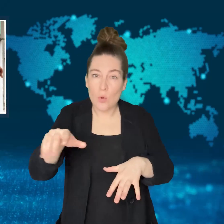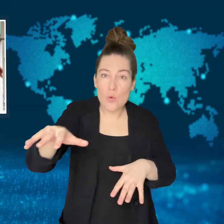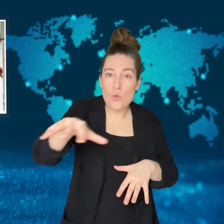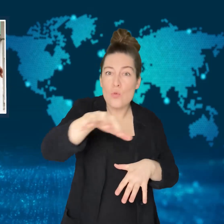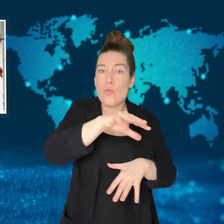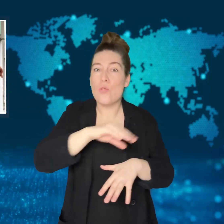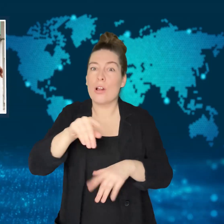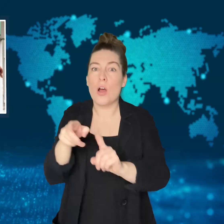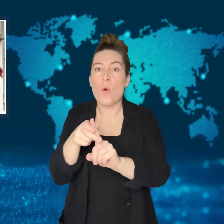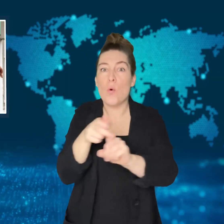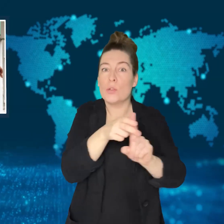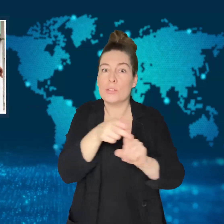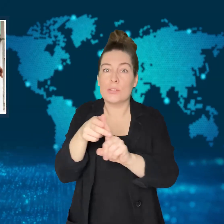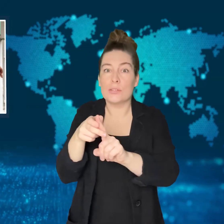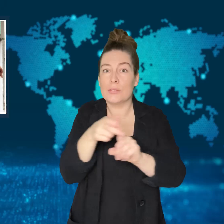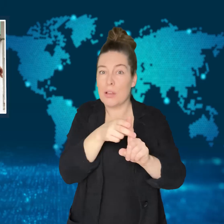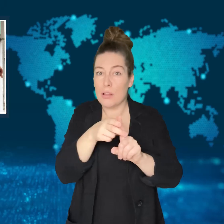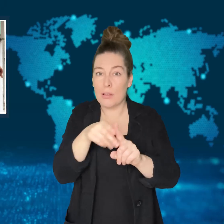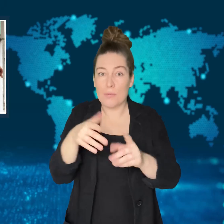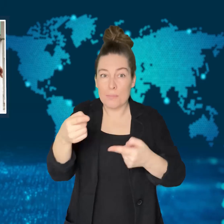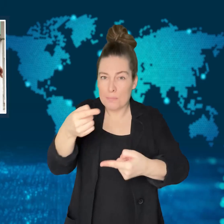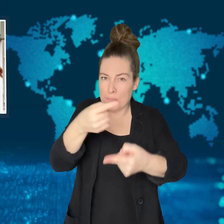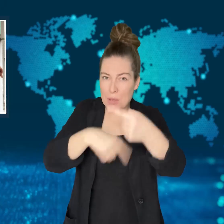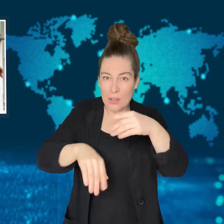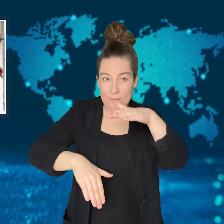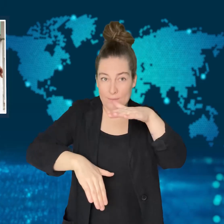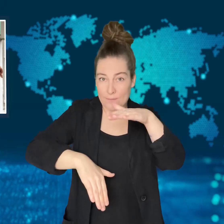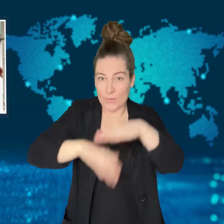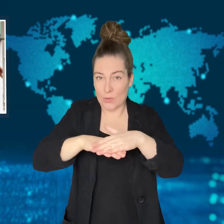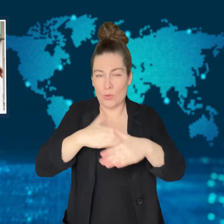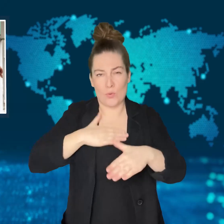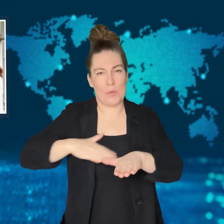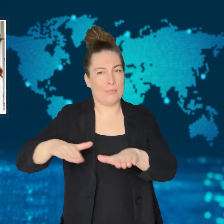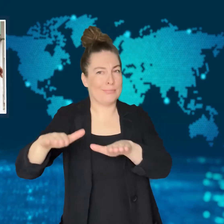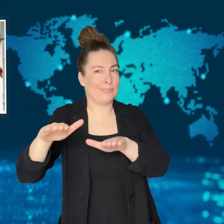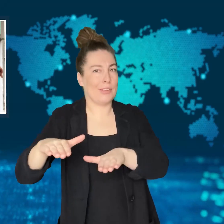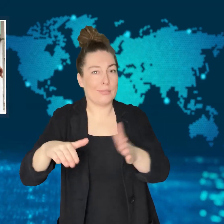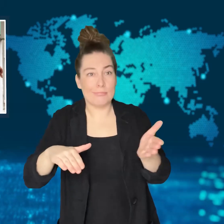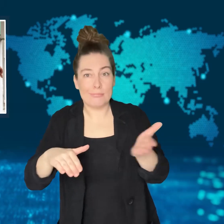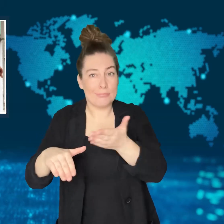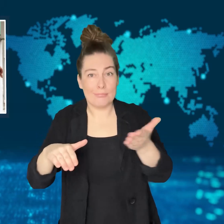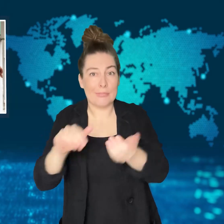leave the strip until all hostages are home.